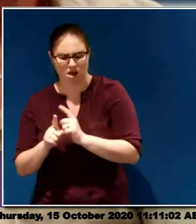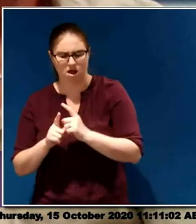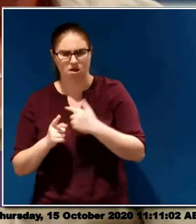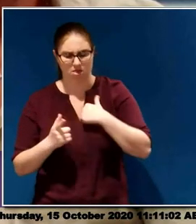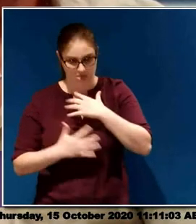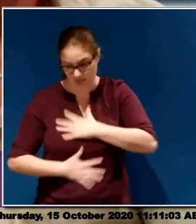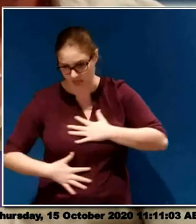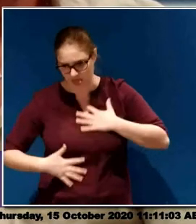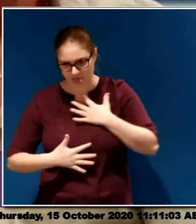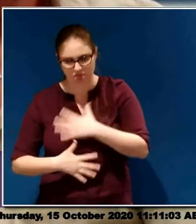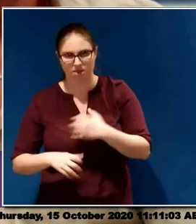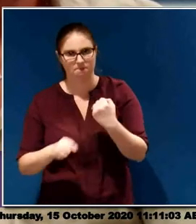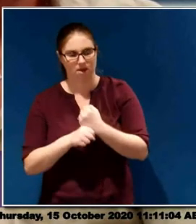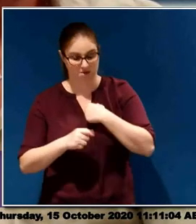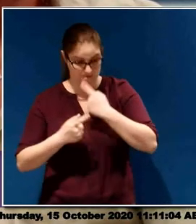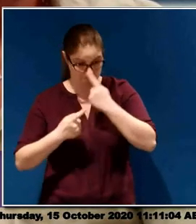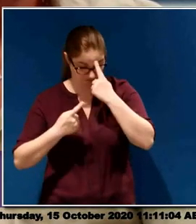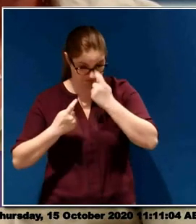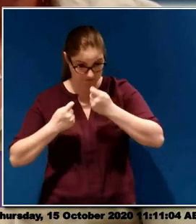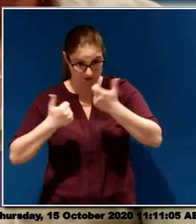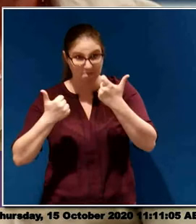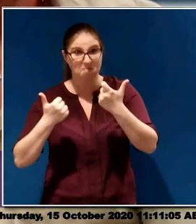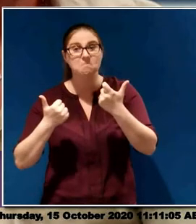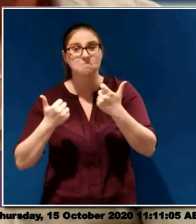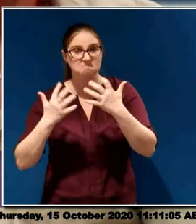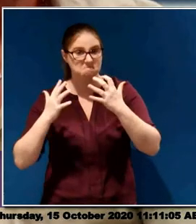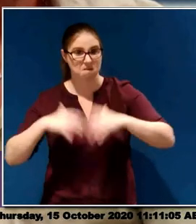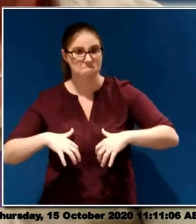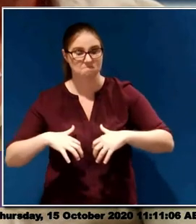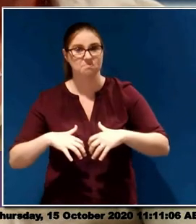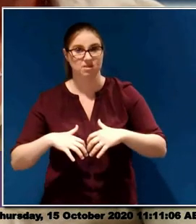It just got to the point where I was that violent that my brother, my